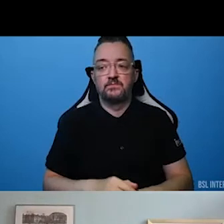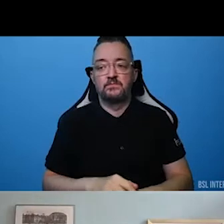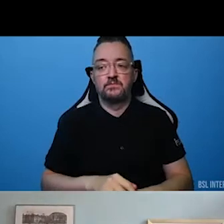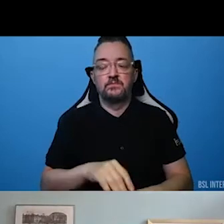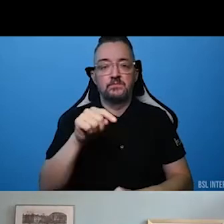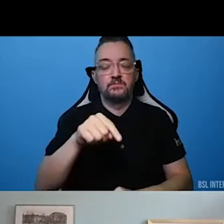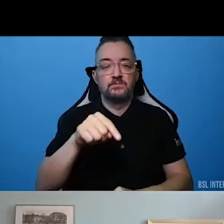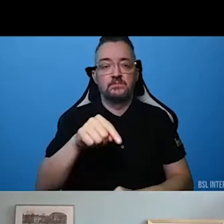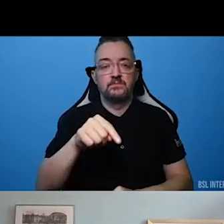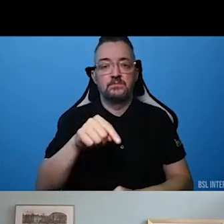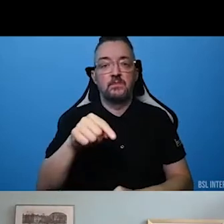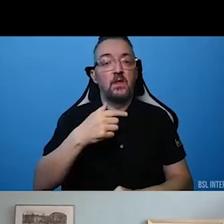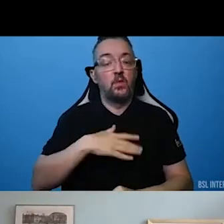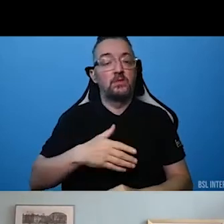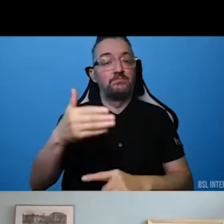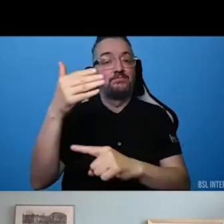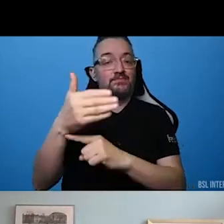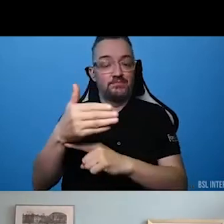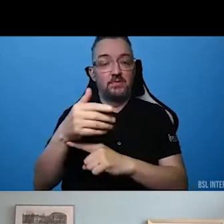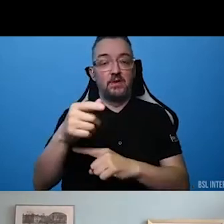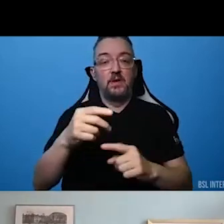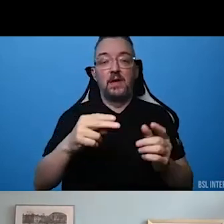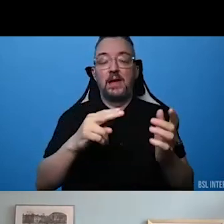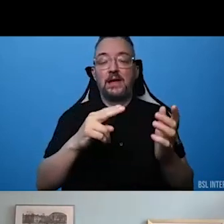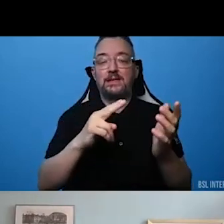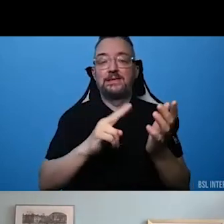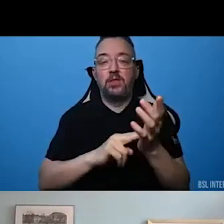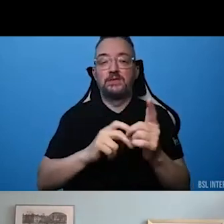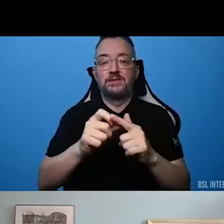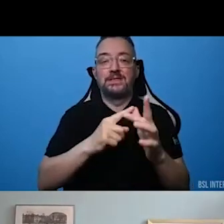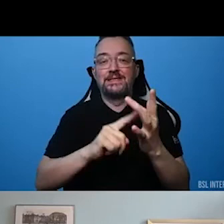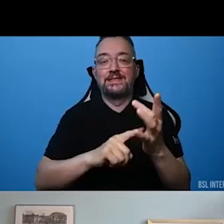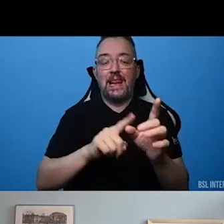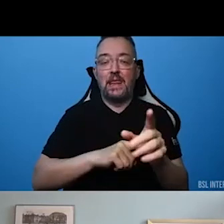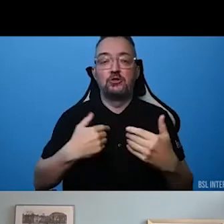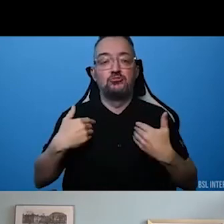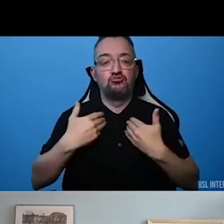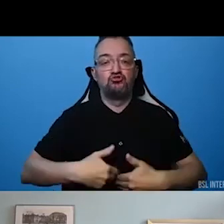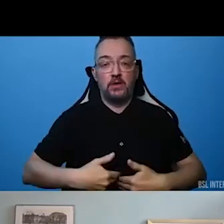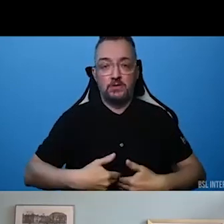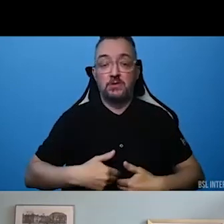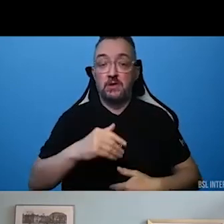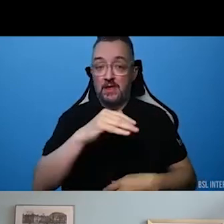I'd certainly like to flag up the Nicholas Daley jacket which hangs here in the Scottish Design Gallery